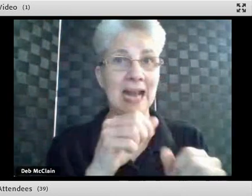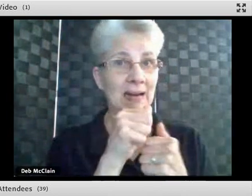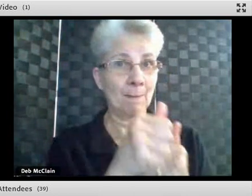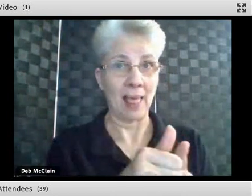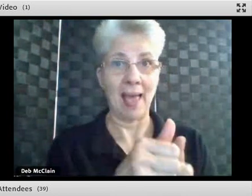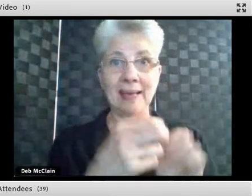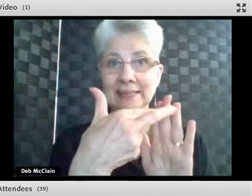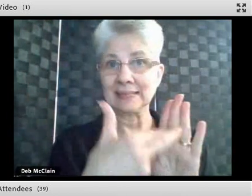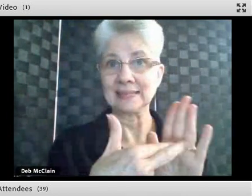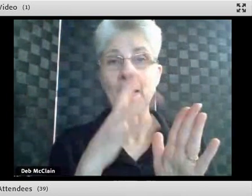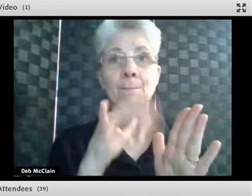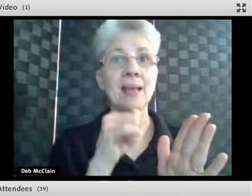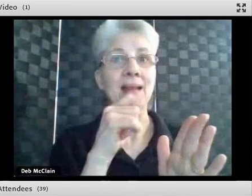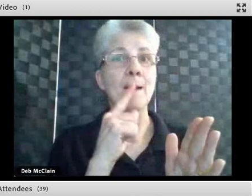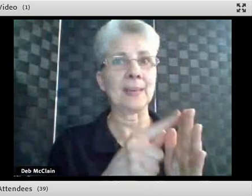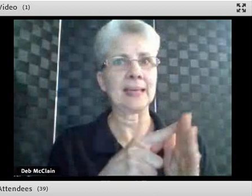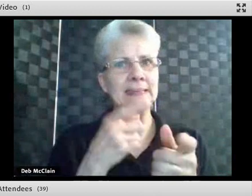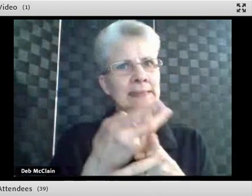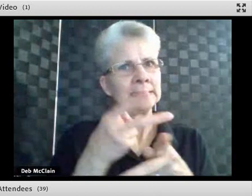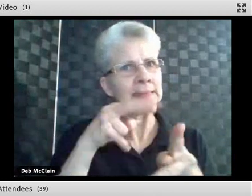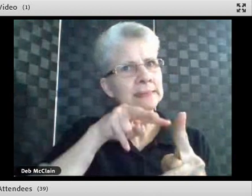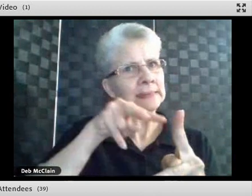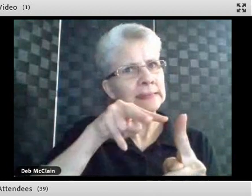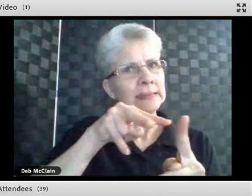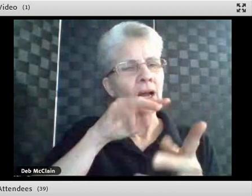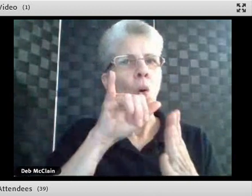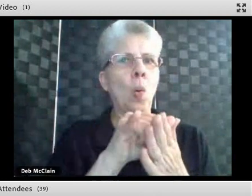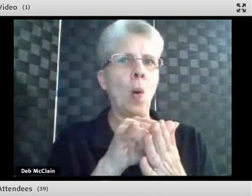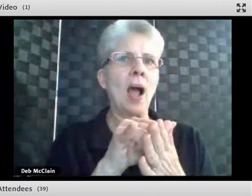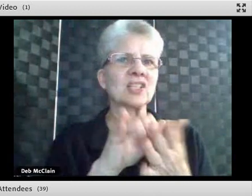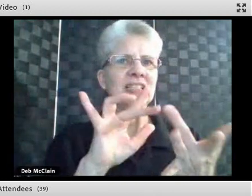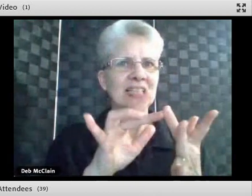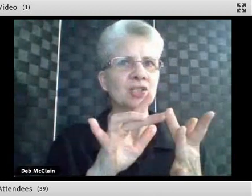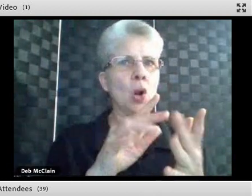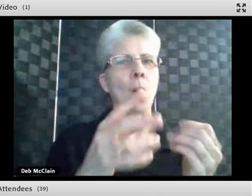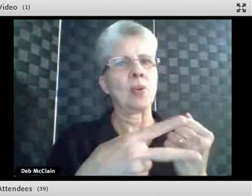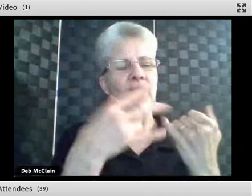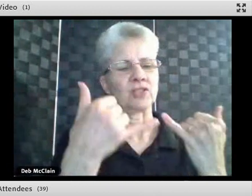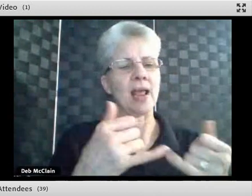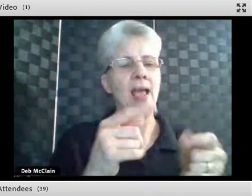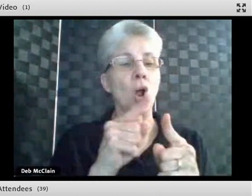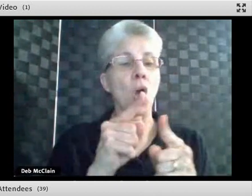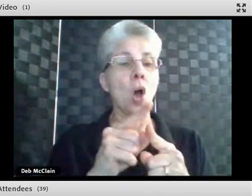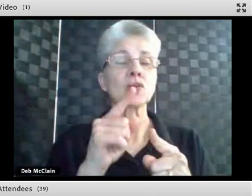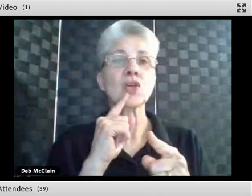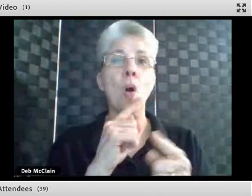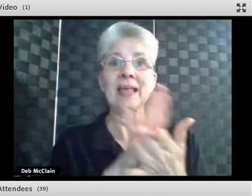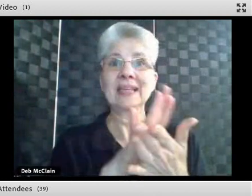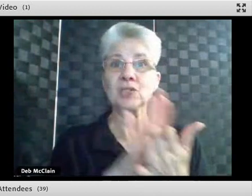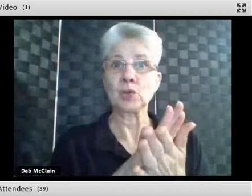by not being on top of digital preservation now is a good question. And also on the institutional level,